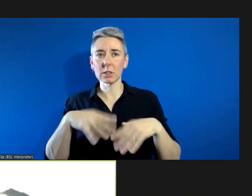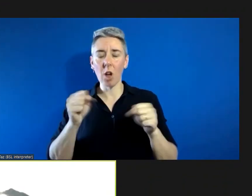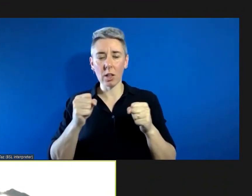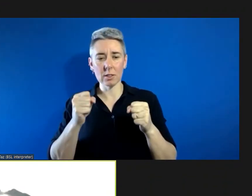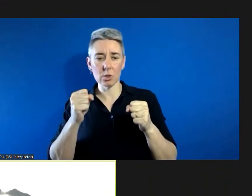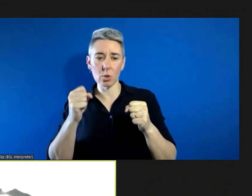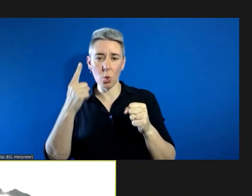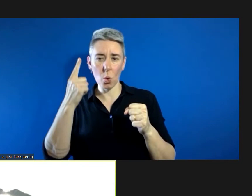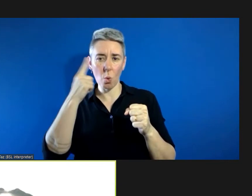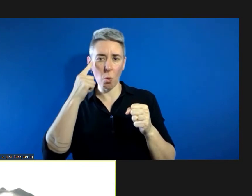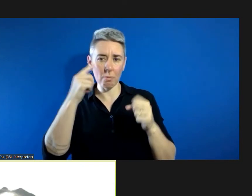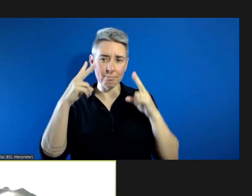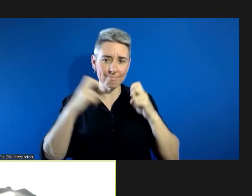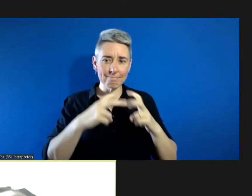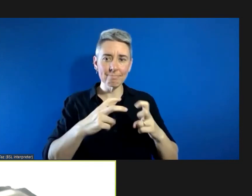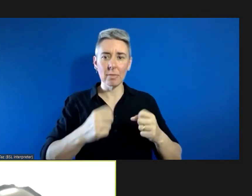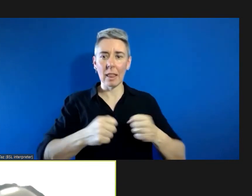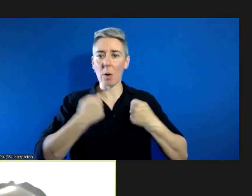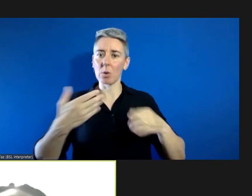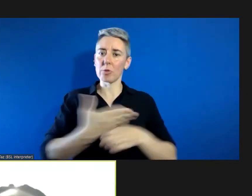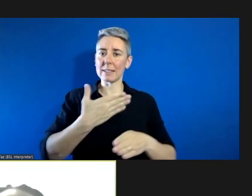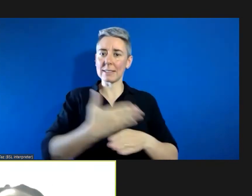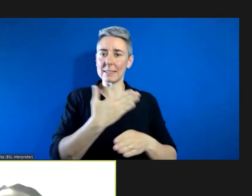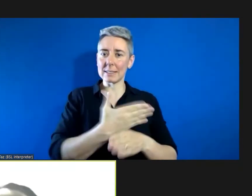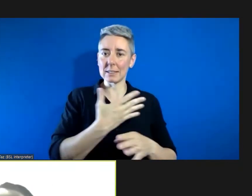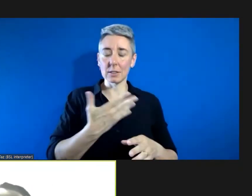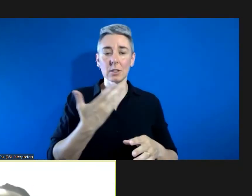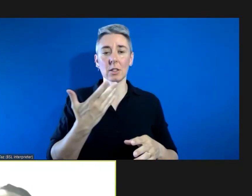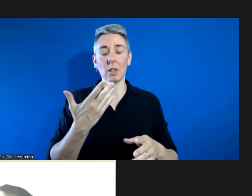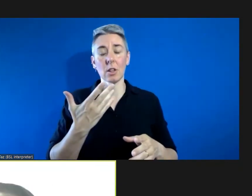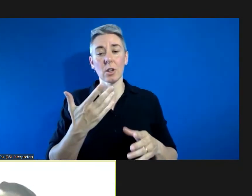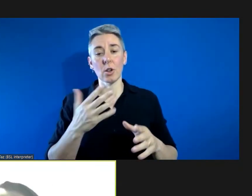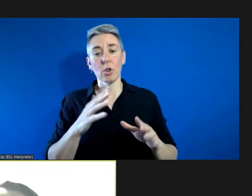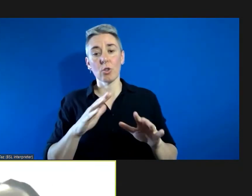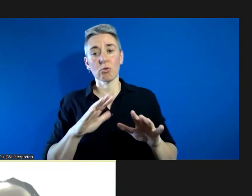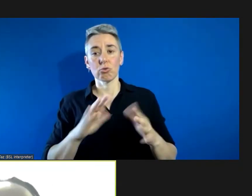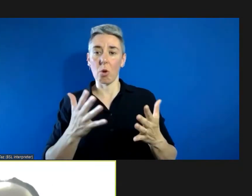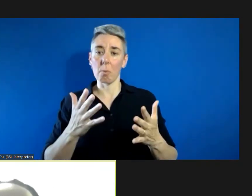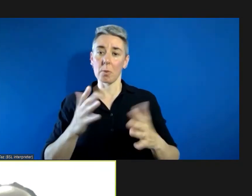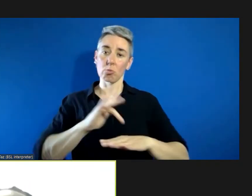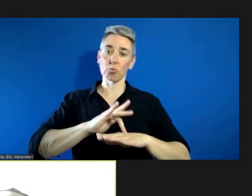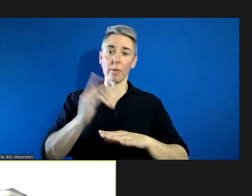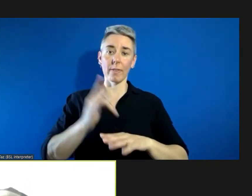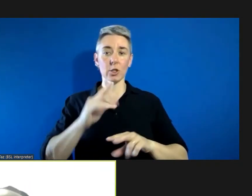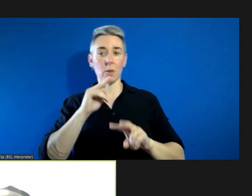our practices as disability practitioners, from a professional point of view. I think